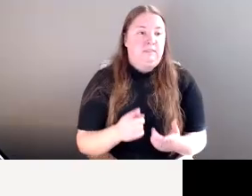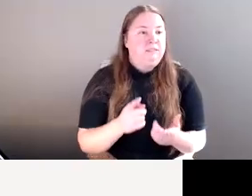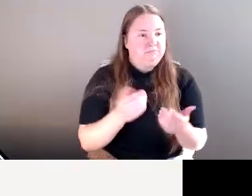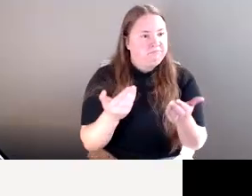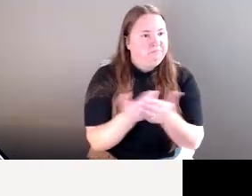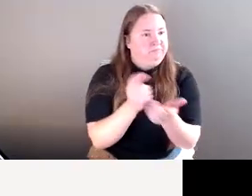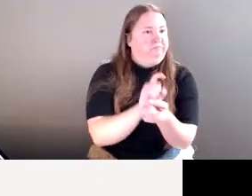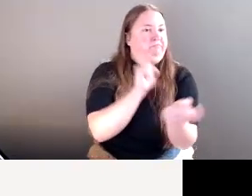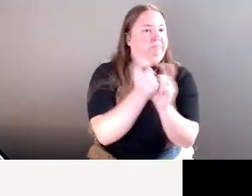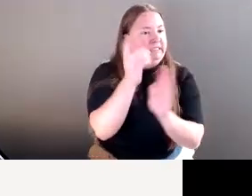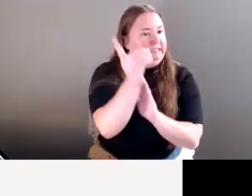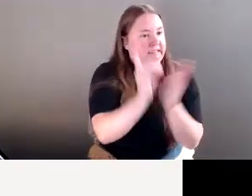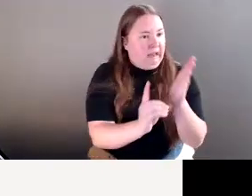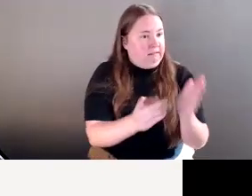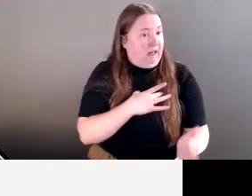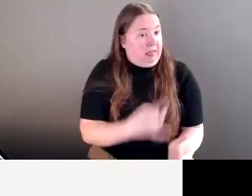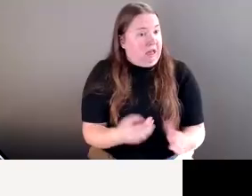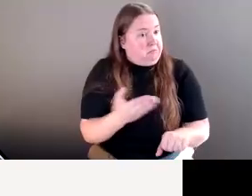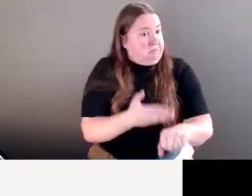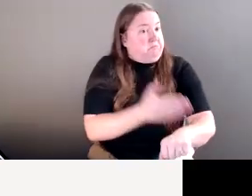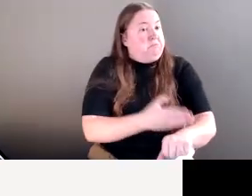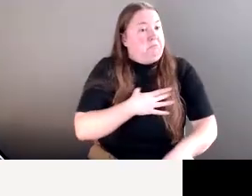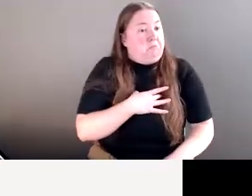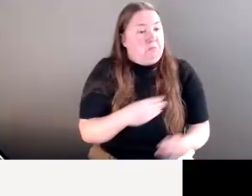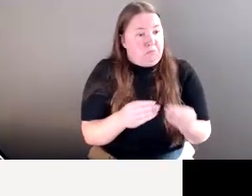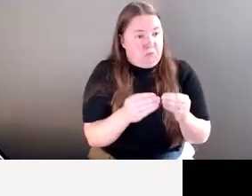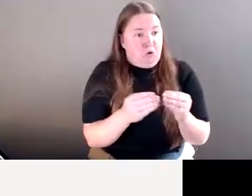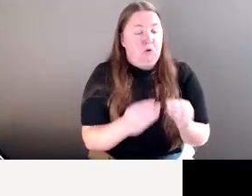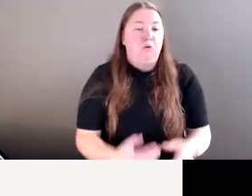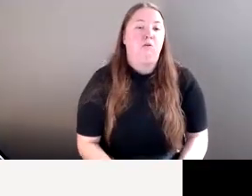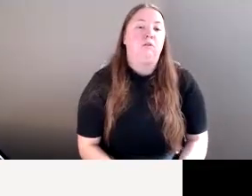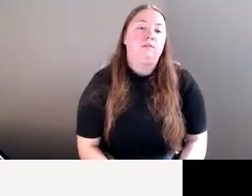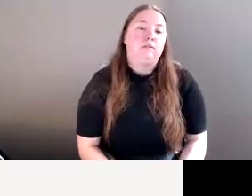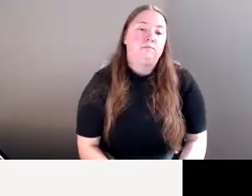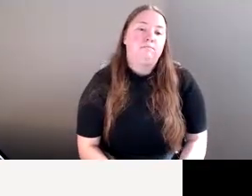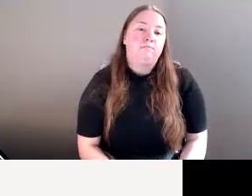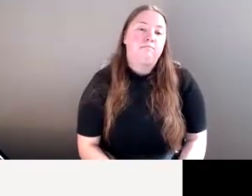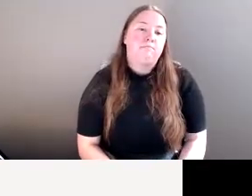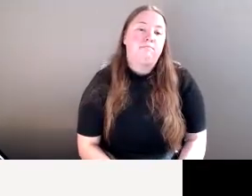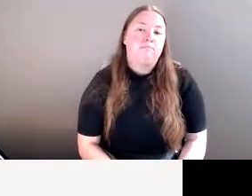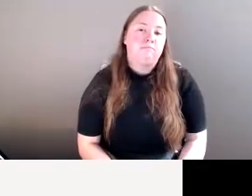I like it a lot better now. As you can tell, the folder tree view